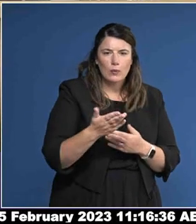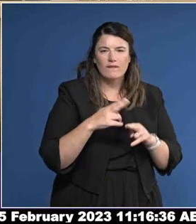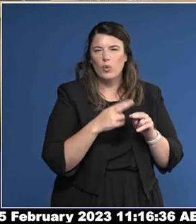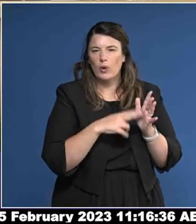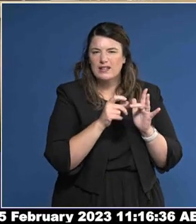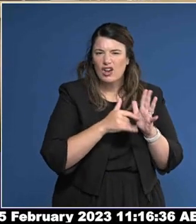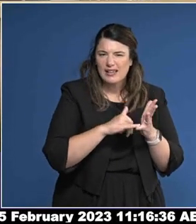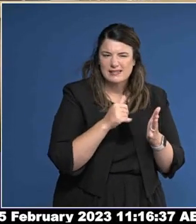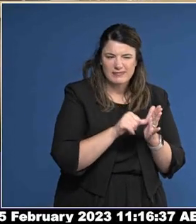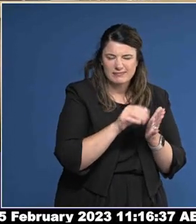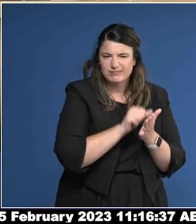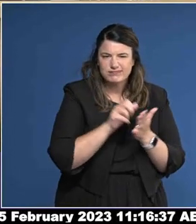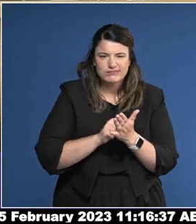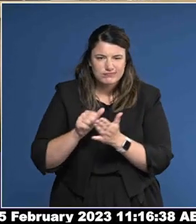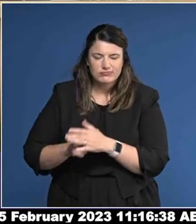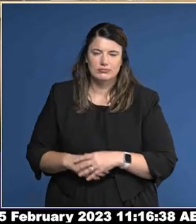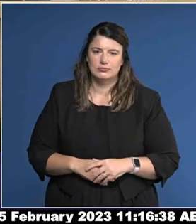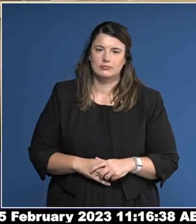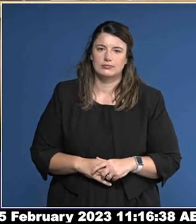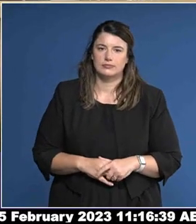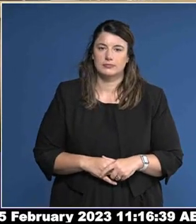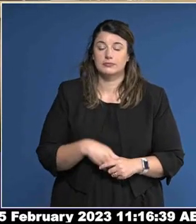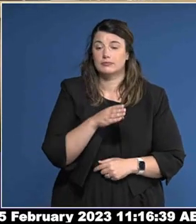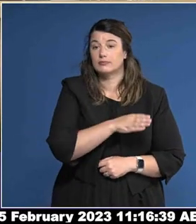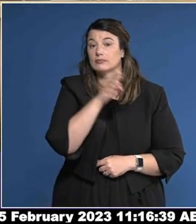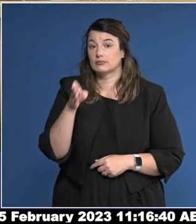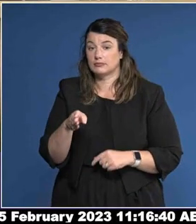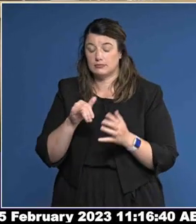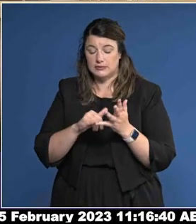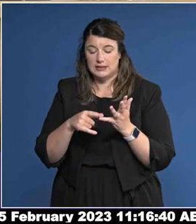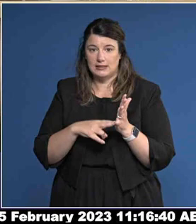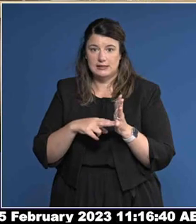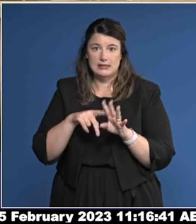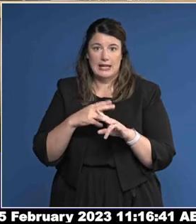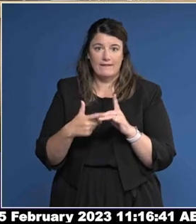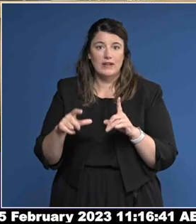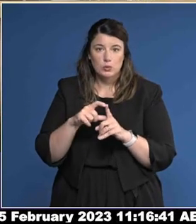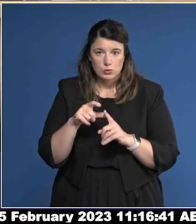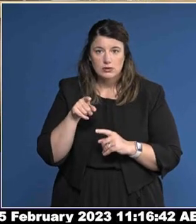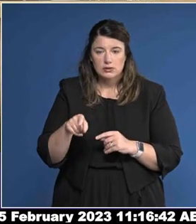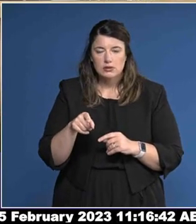And, Mr Hyland, at Sunnyfield, when the Royal Commission heard evidence at